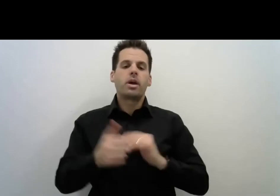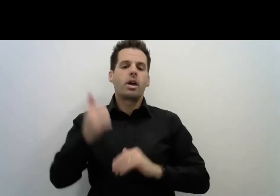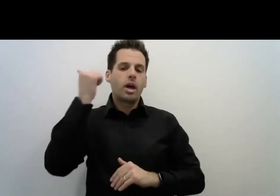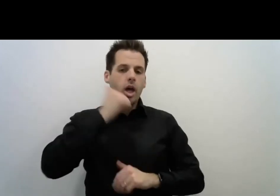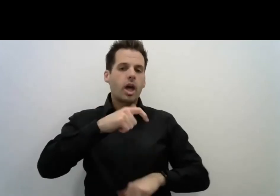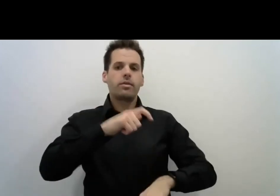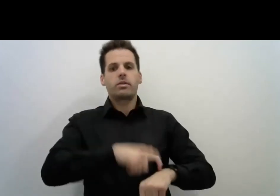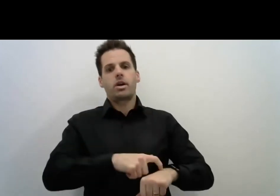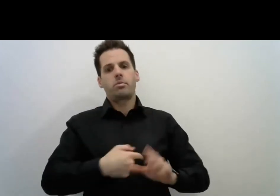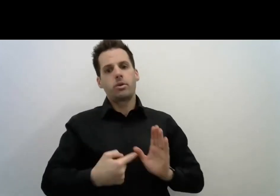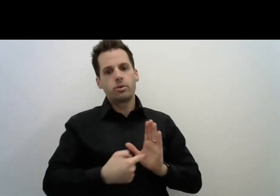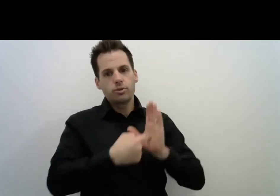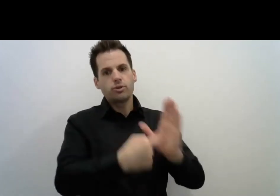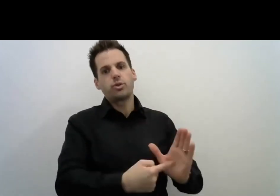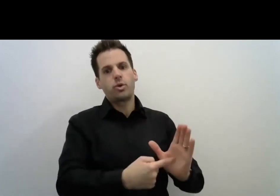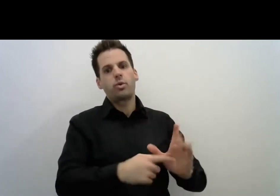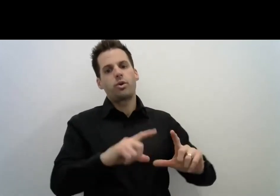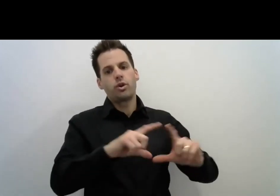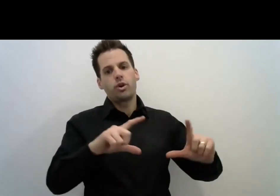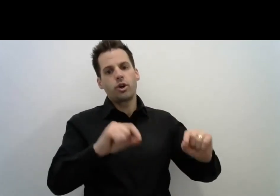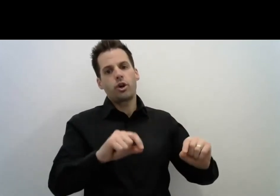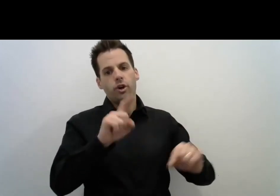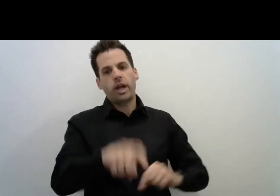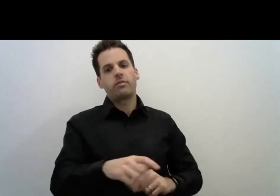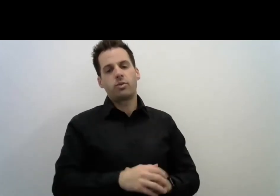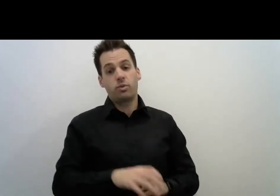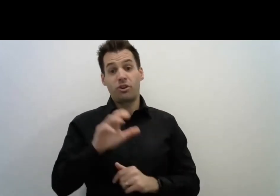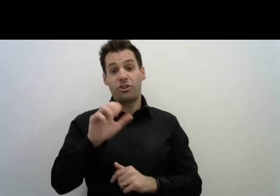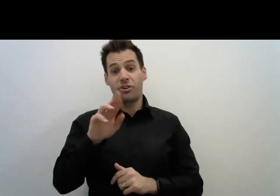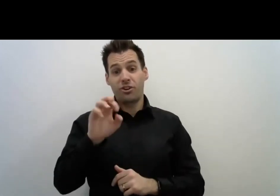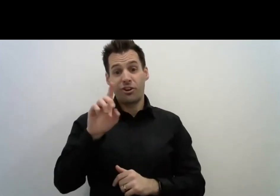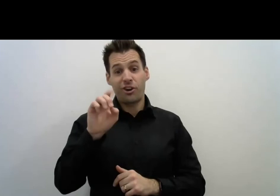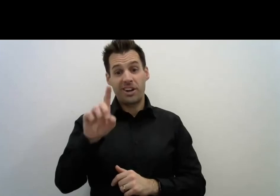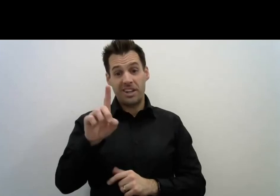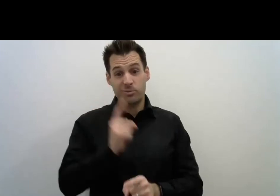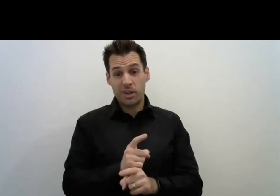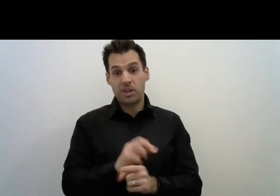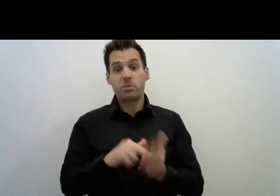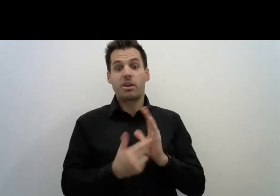like to say you are carded which is a kind of a repugnant concept when you think about it